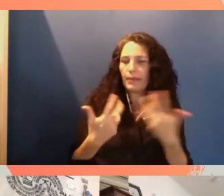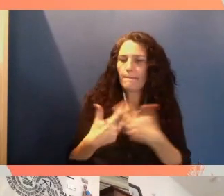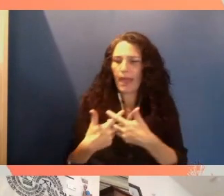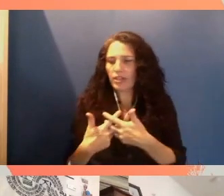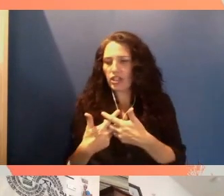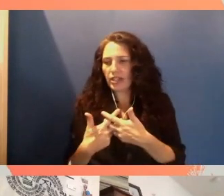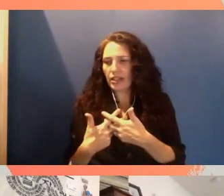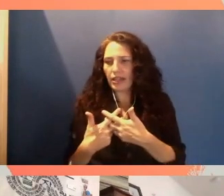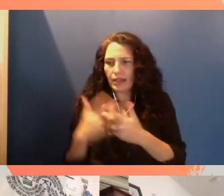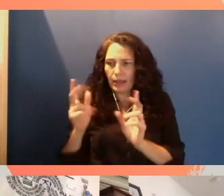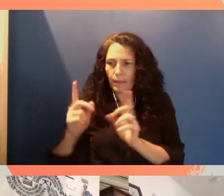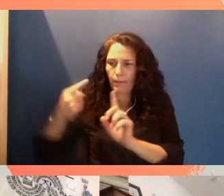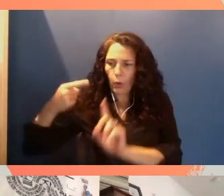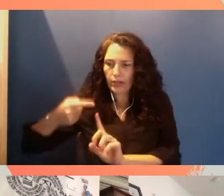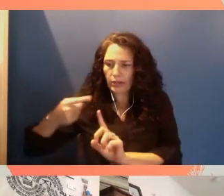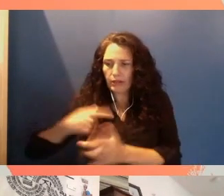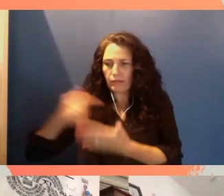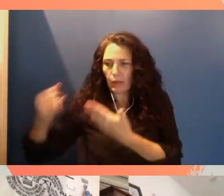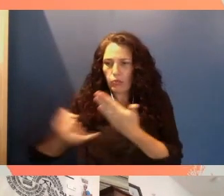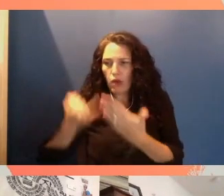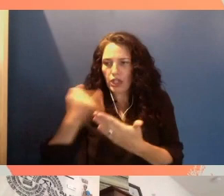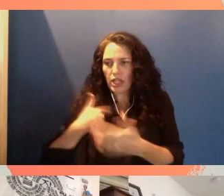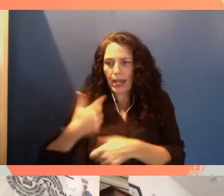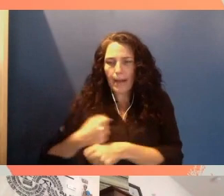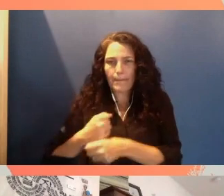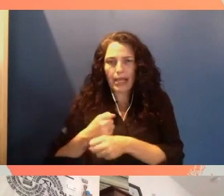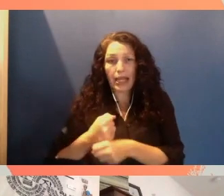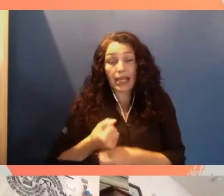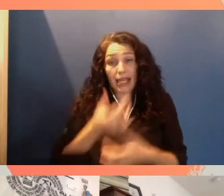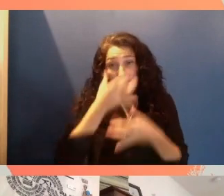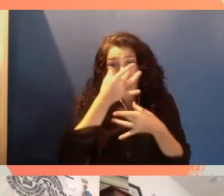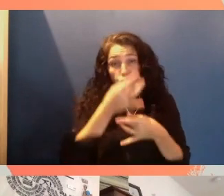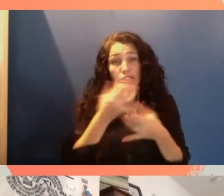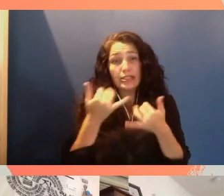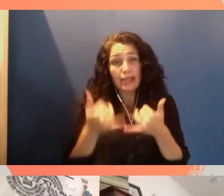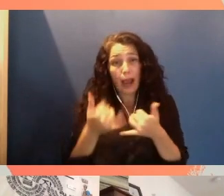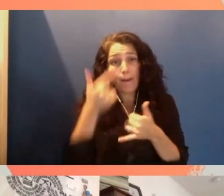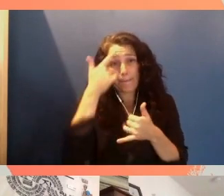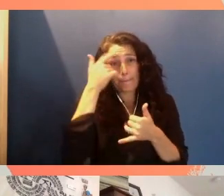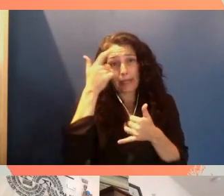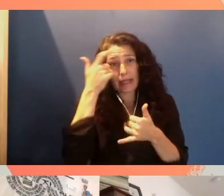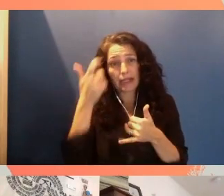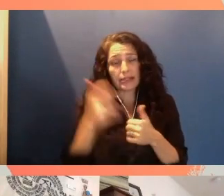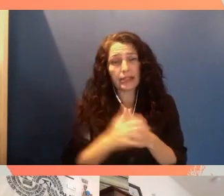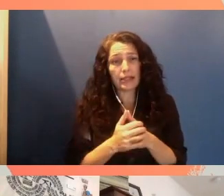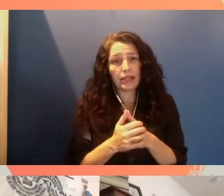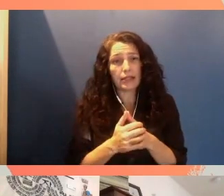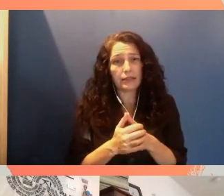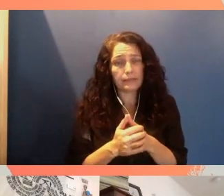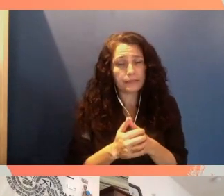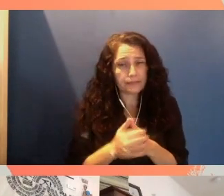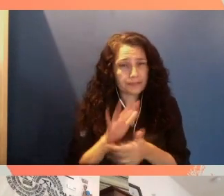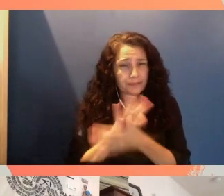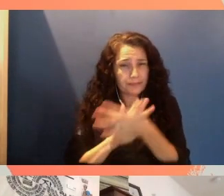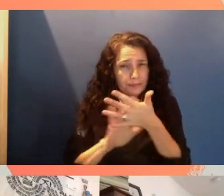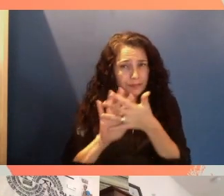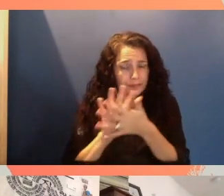And it's just interesting now because. I hope I'm not stepping on any toes,